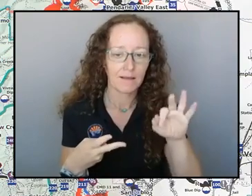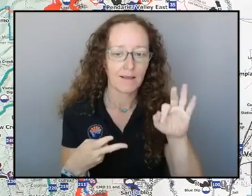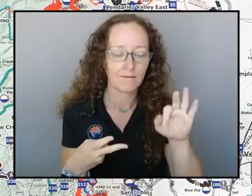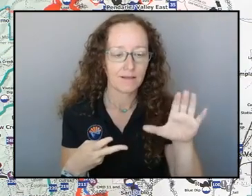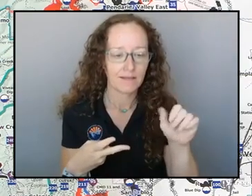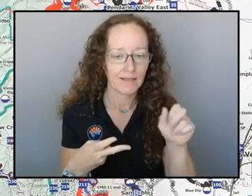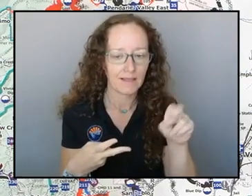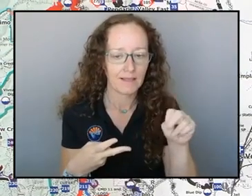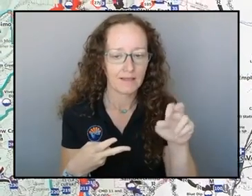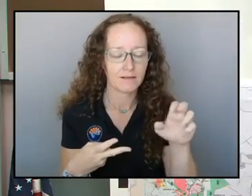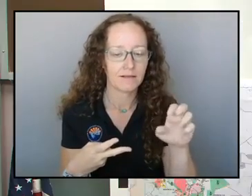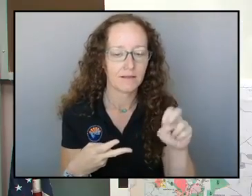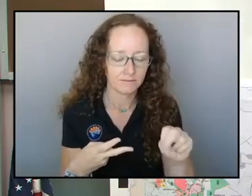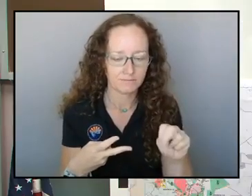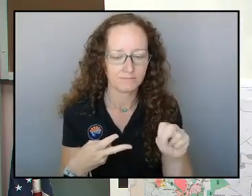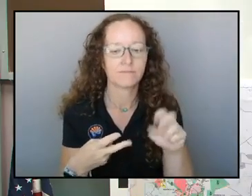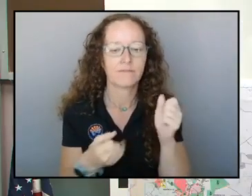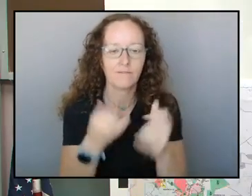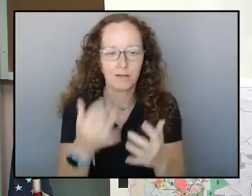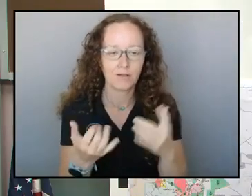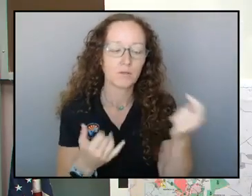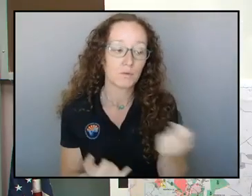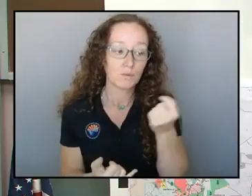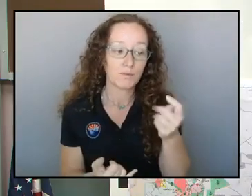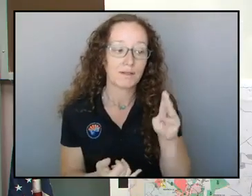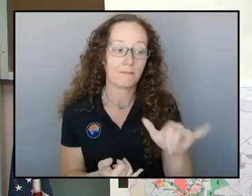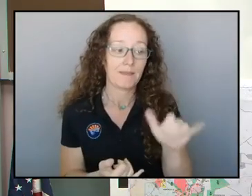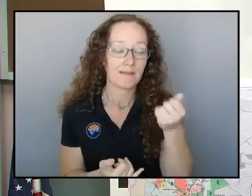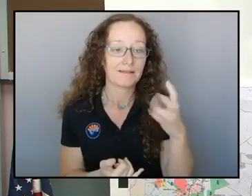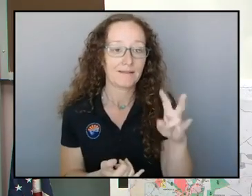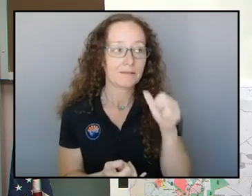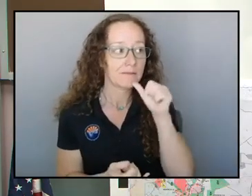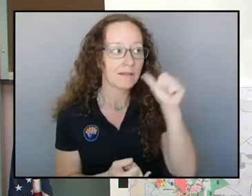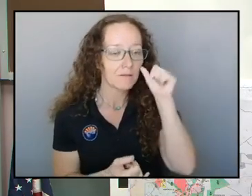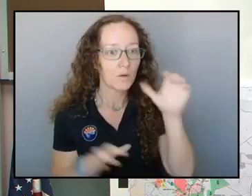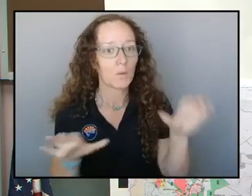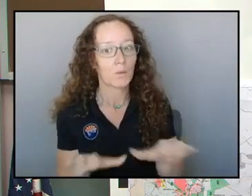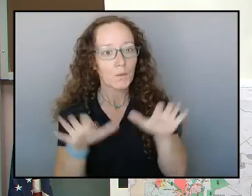Majority of that initiated over the high terrain out here and